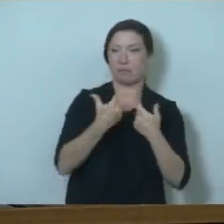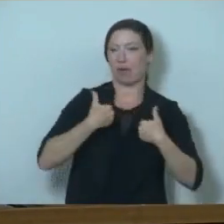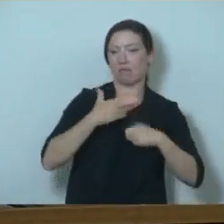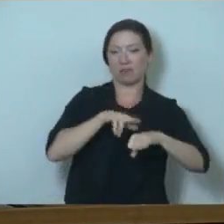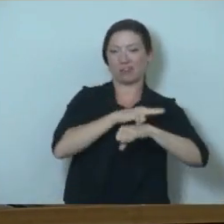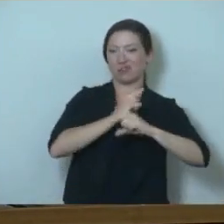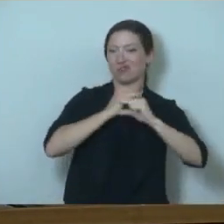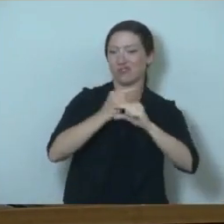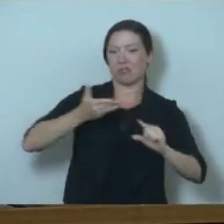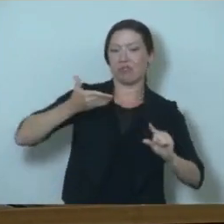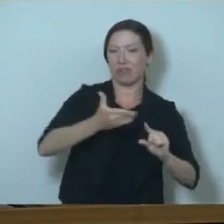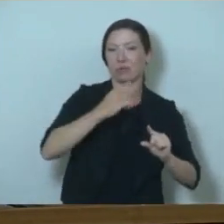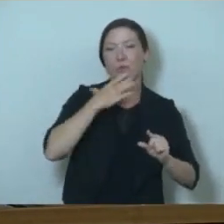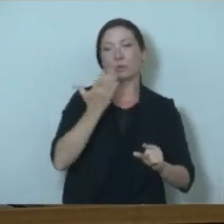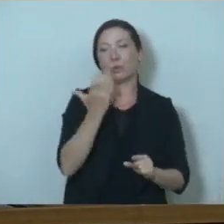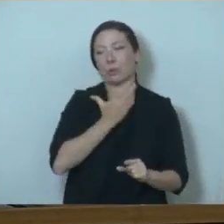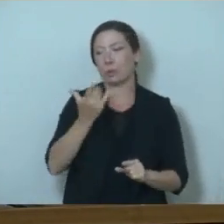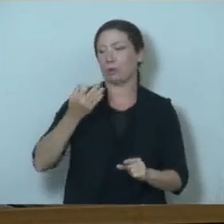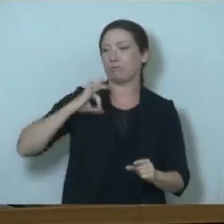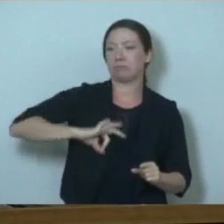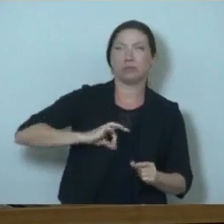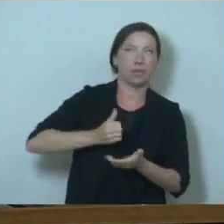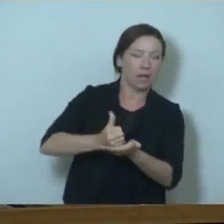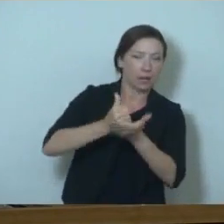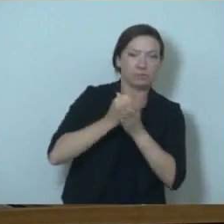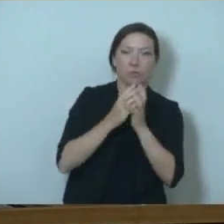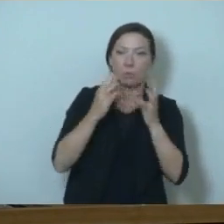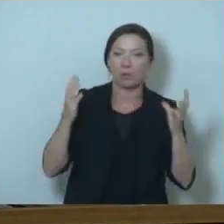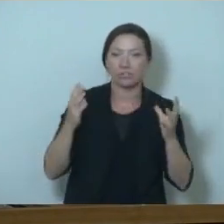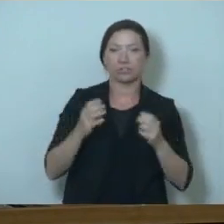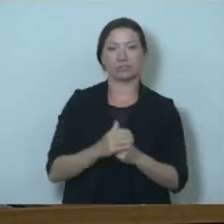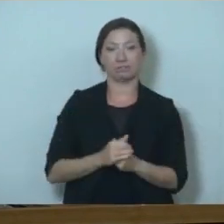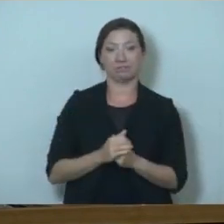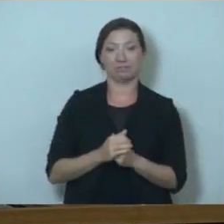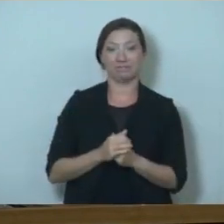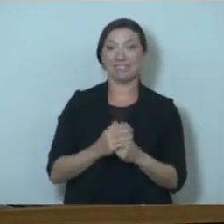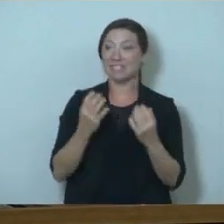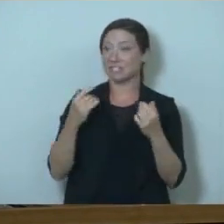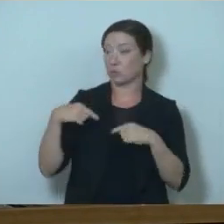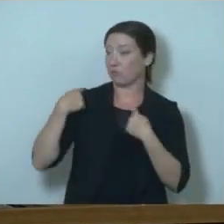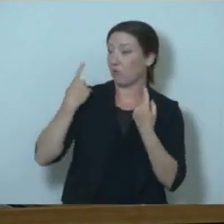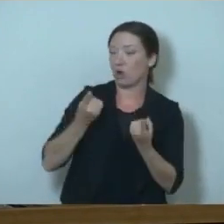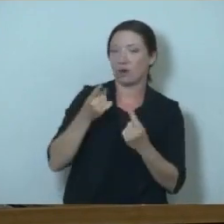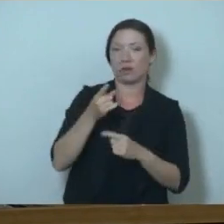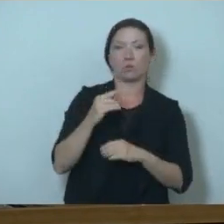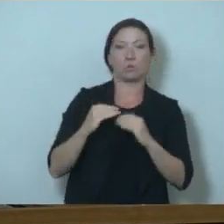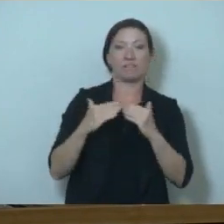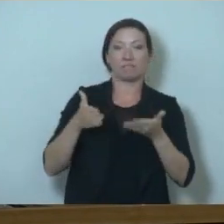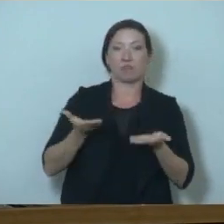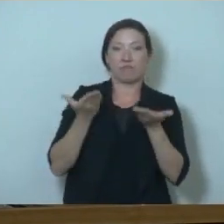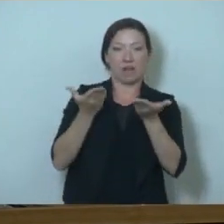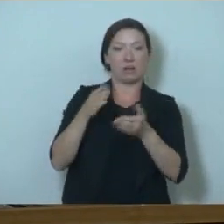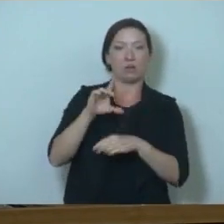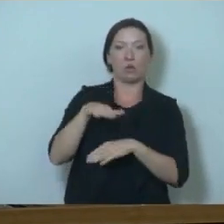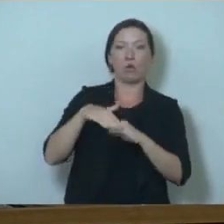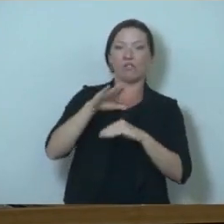THE NATION NATIONAL GUARDSMEN ON THE TESTING TEAM WHO HAS BEEN EXCEPTIONAL AID TO US.